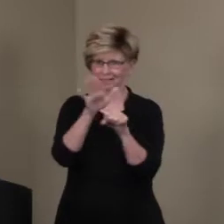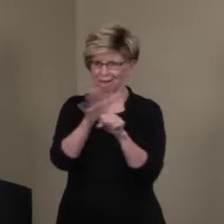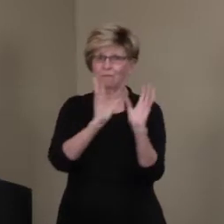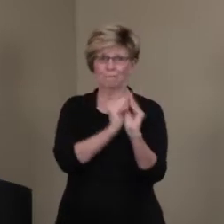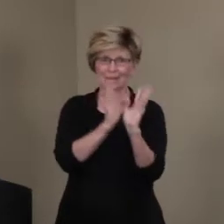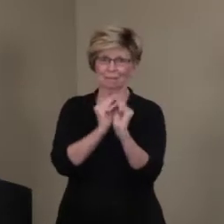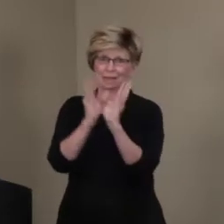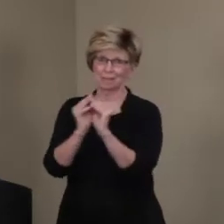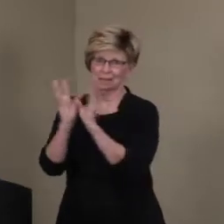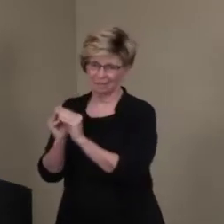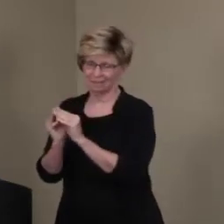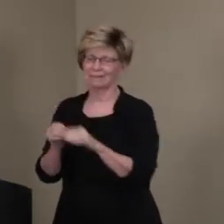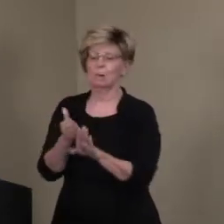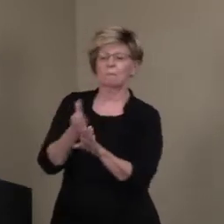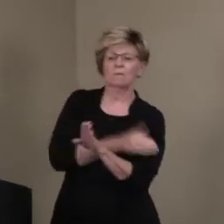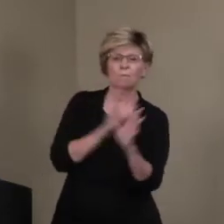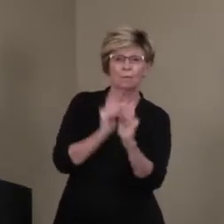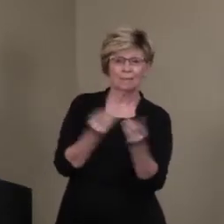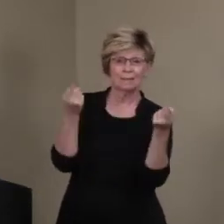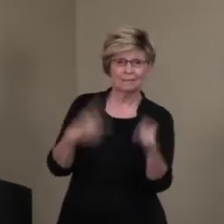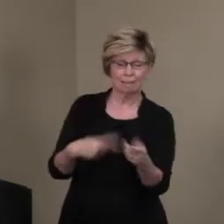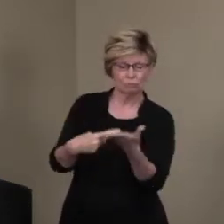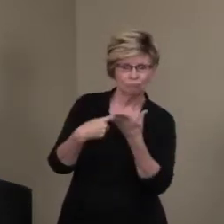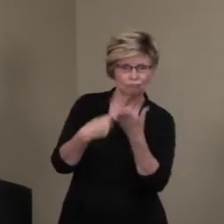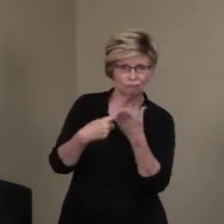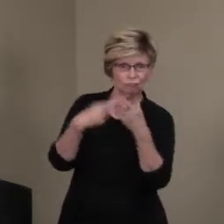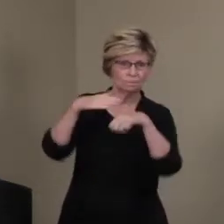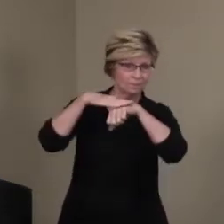meetings meetings upon meetings there's always a ton of meetings so before